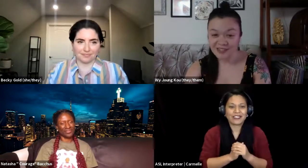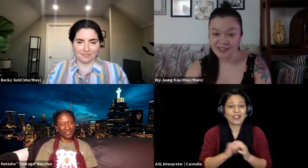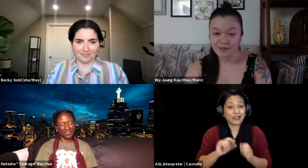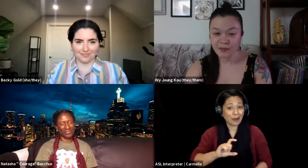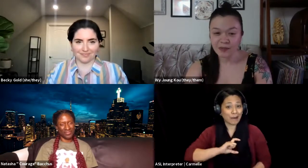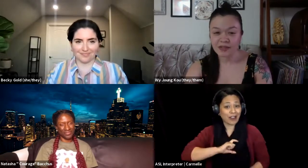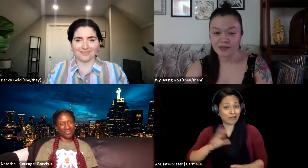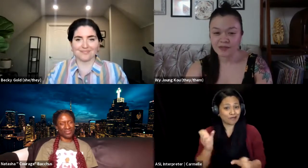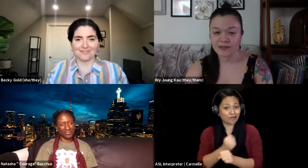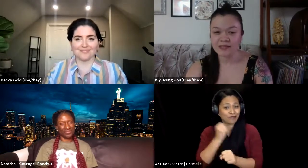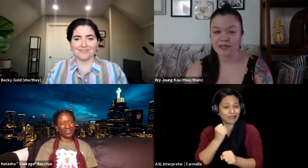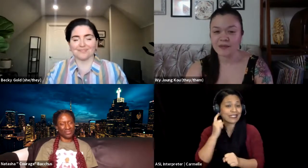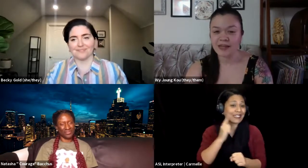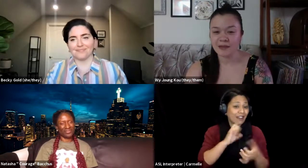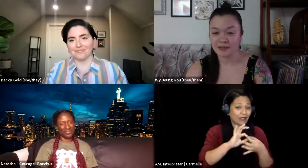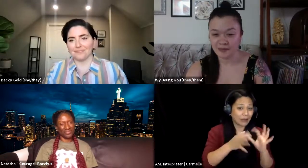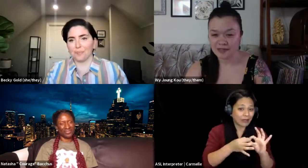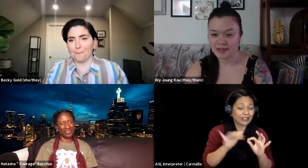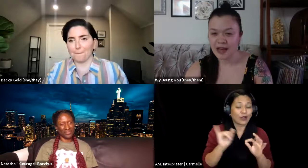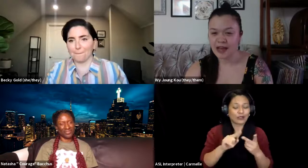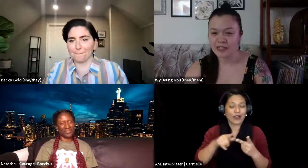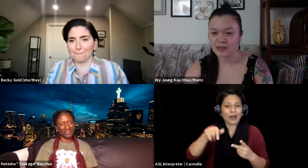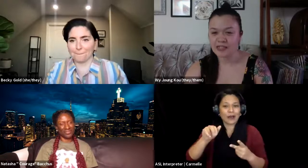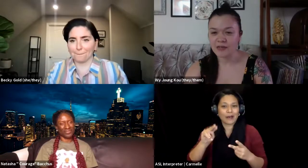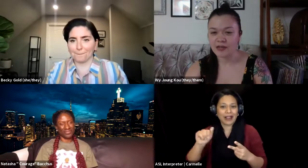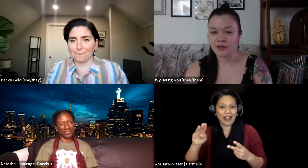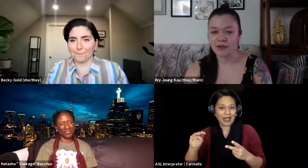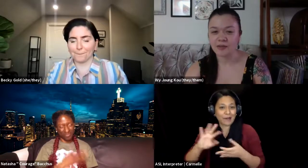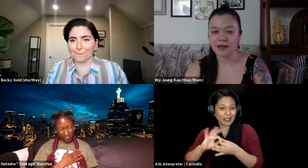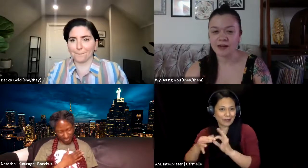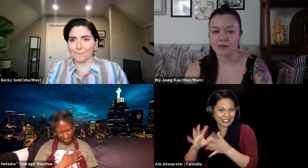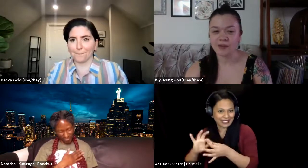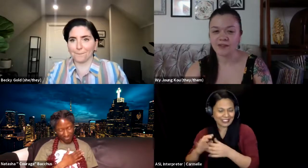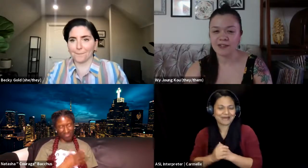in both the Deaf olympics and pan am olympics as well as many other competitive sporting events.